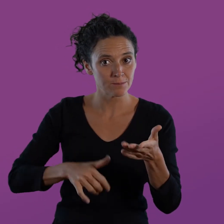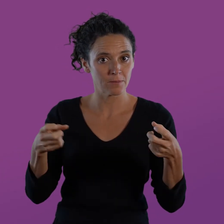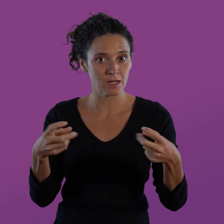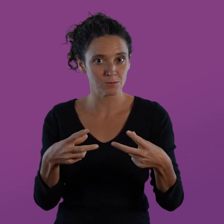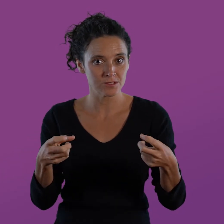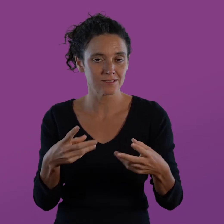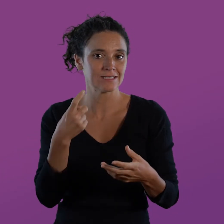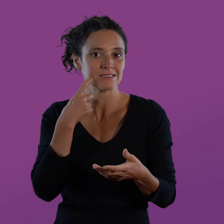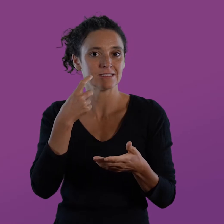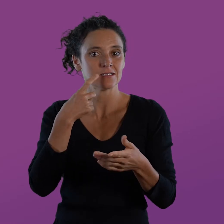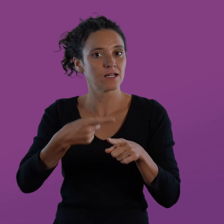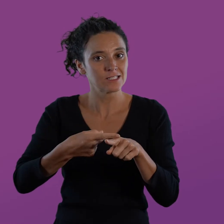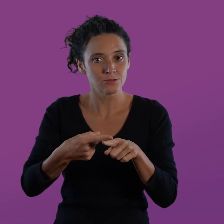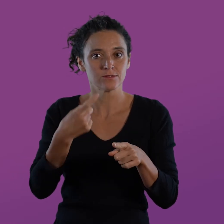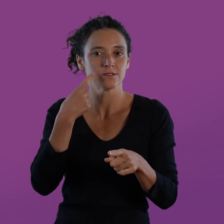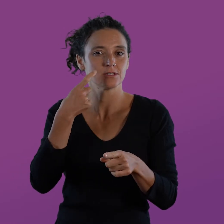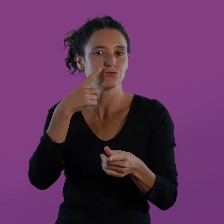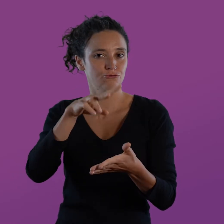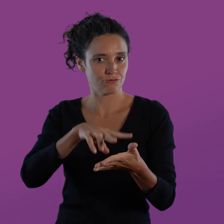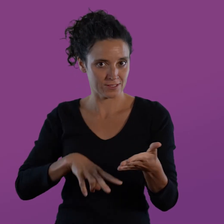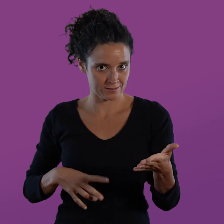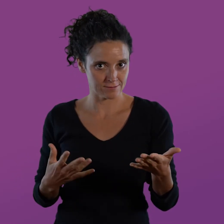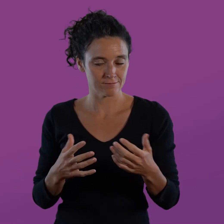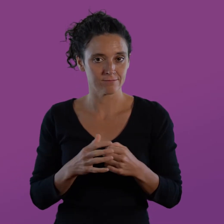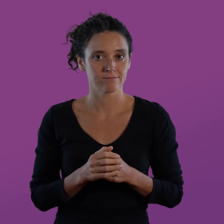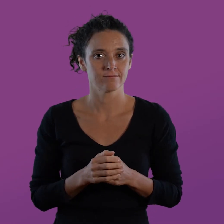captions and other alternatives such as Easy Read and Easy English, as appropriate.